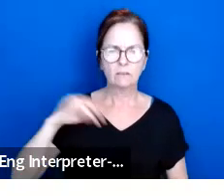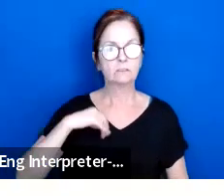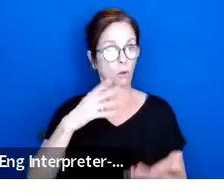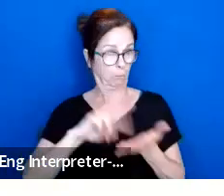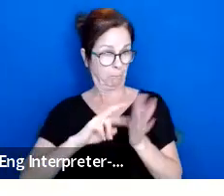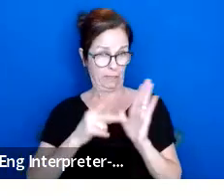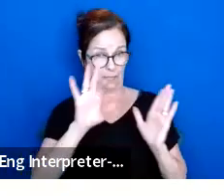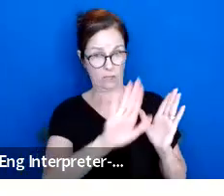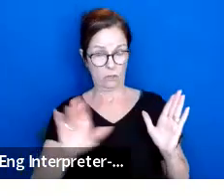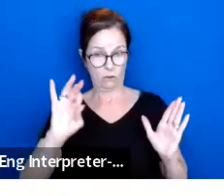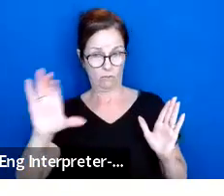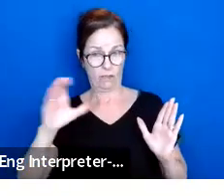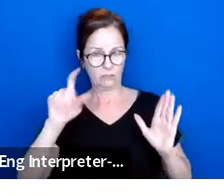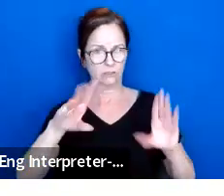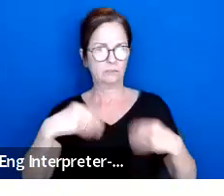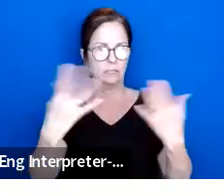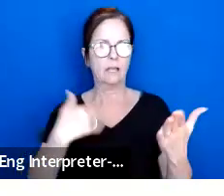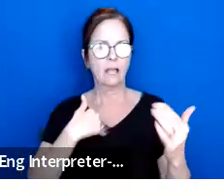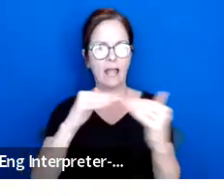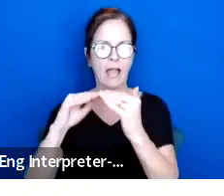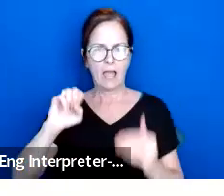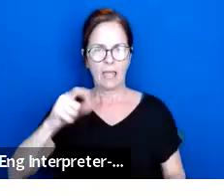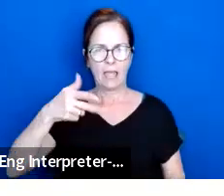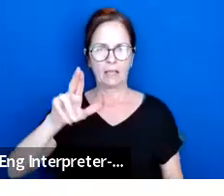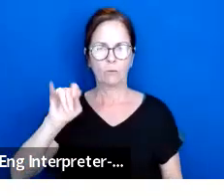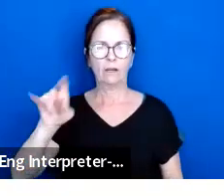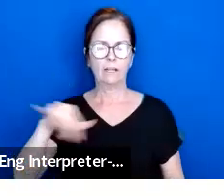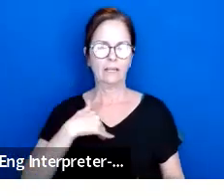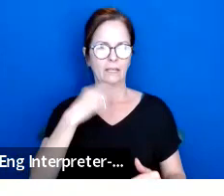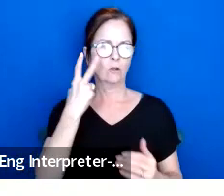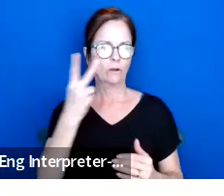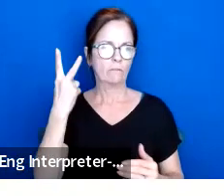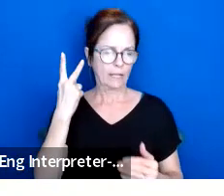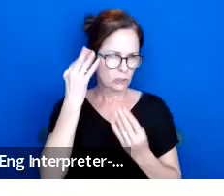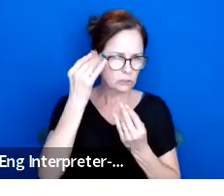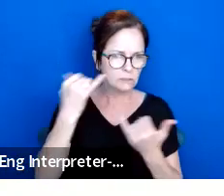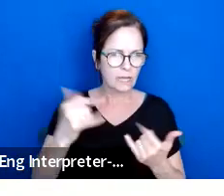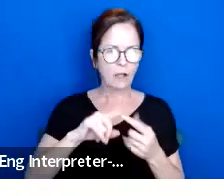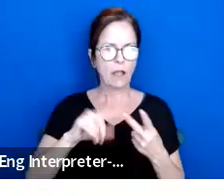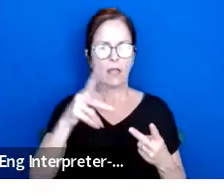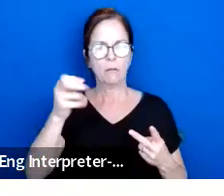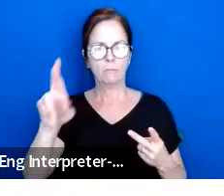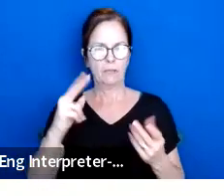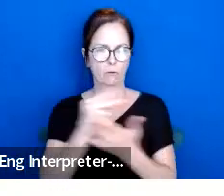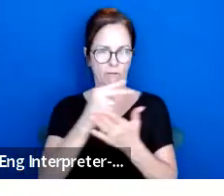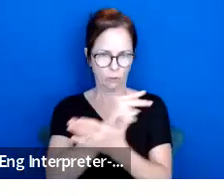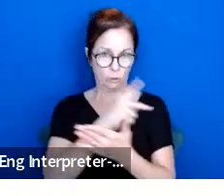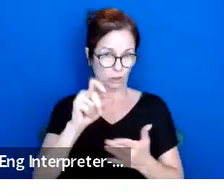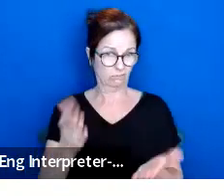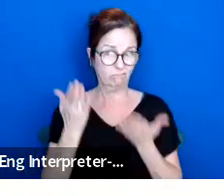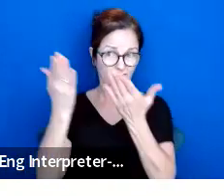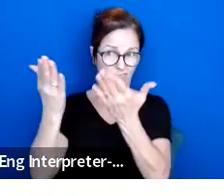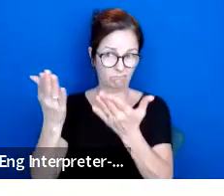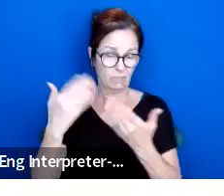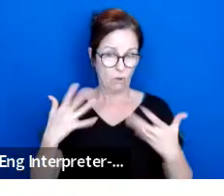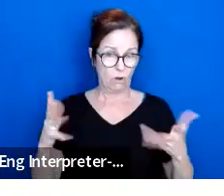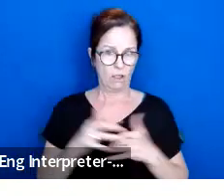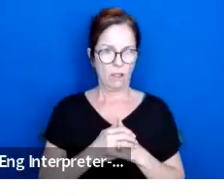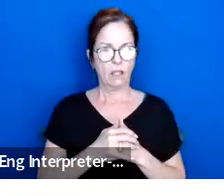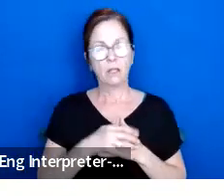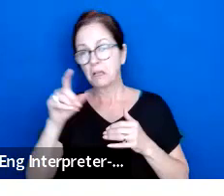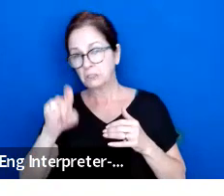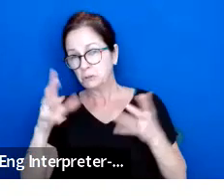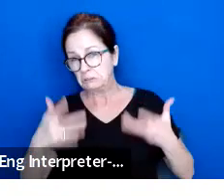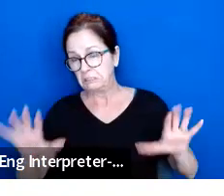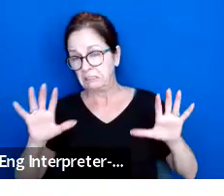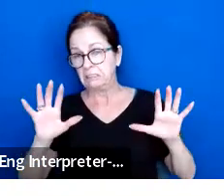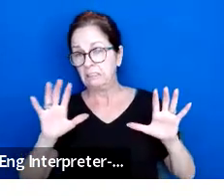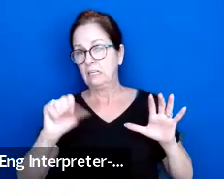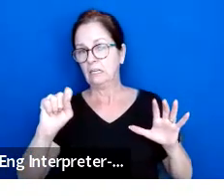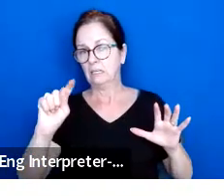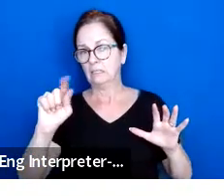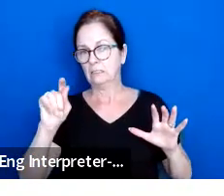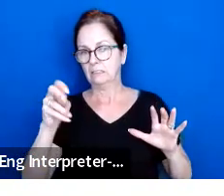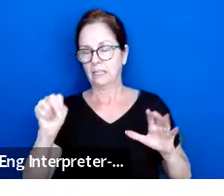Reflection by now. And you're probably either have done works. Station observation or you're about to.